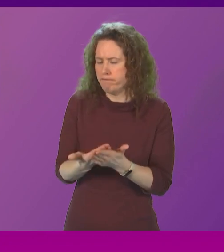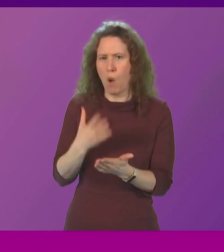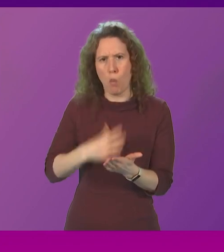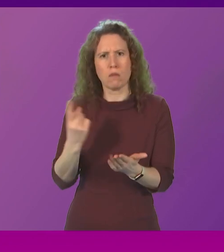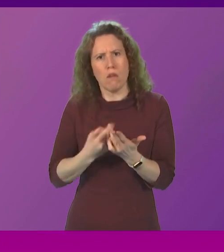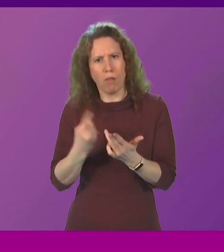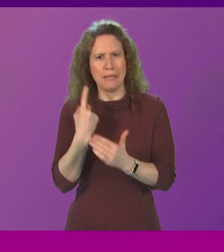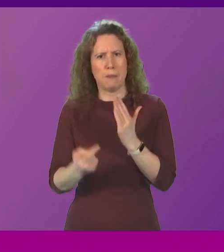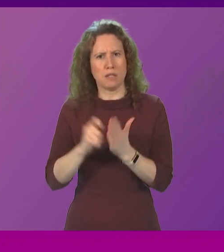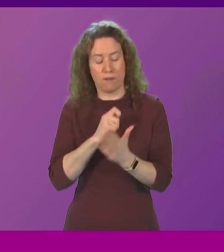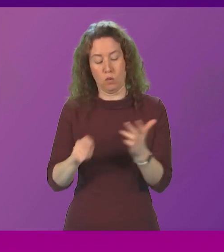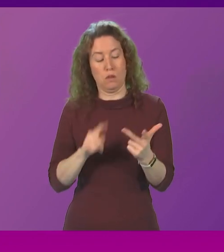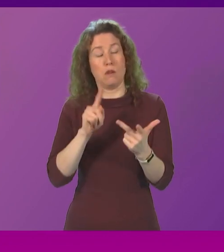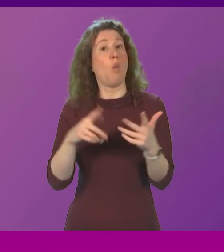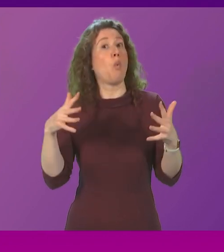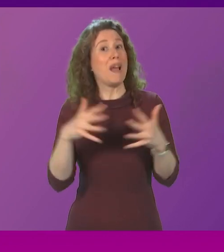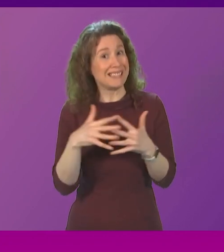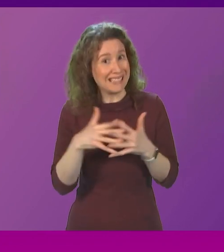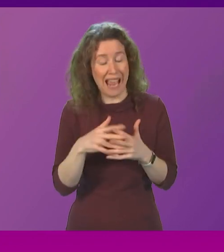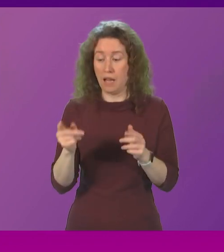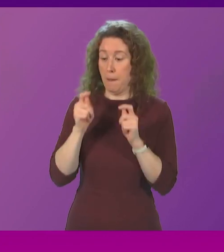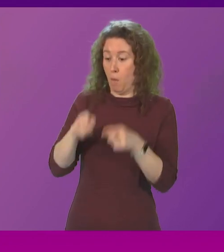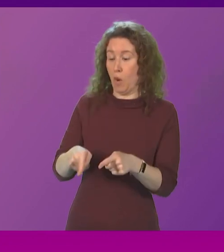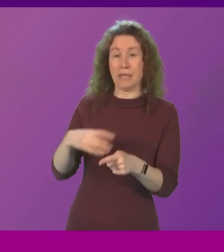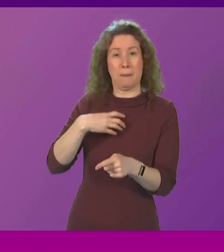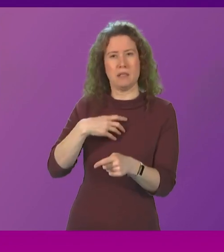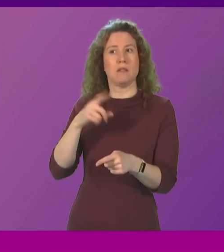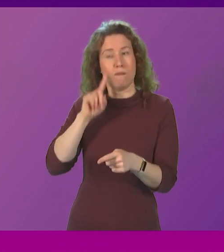On Wednesday, he appointed a Minister for Independence.